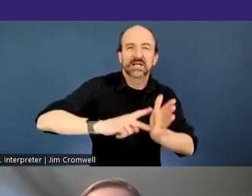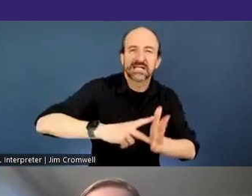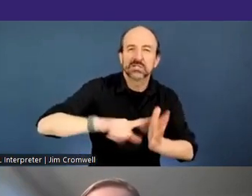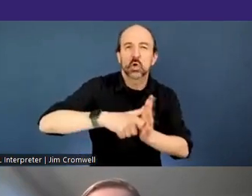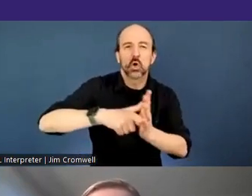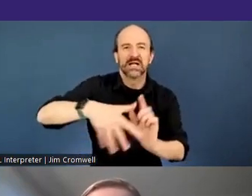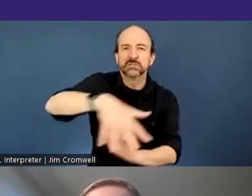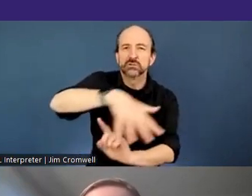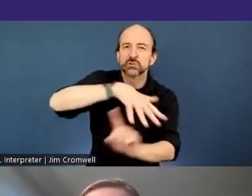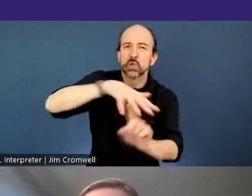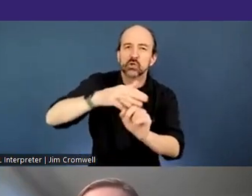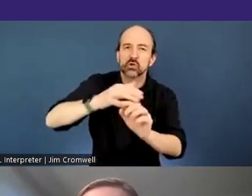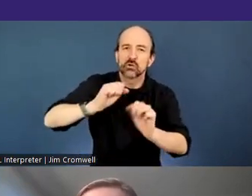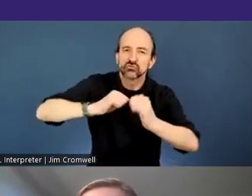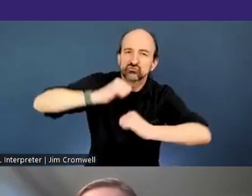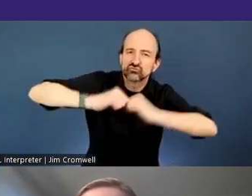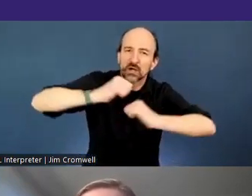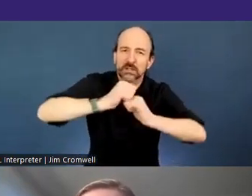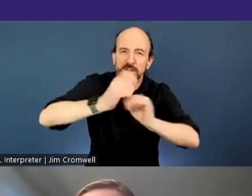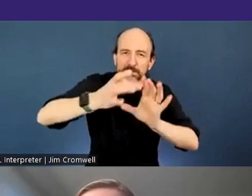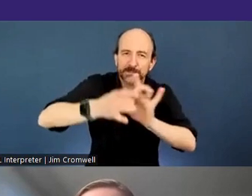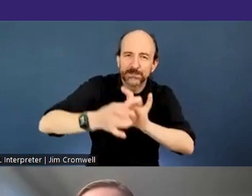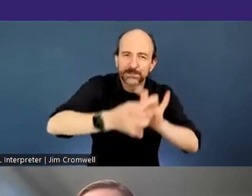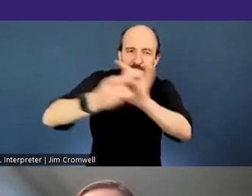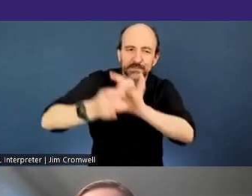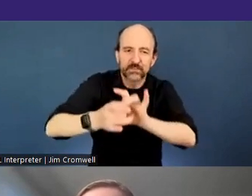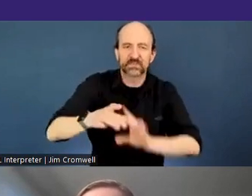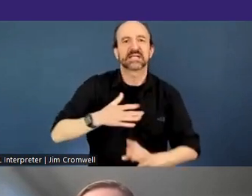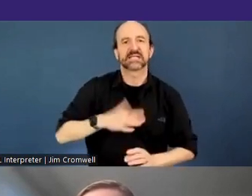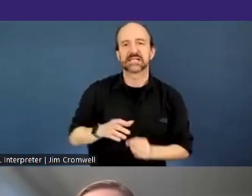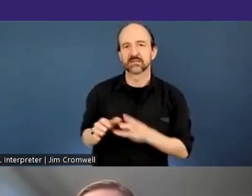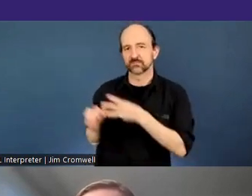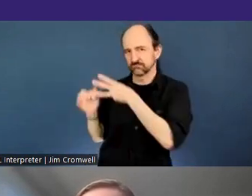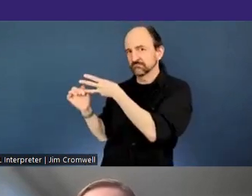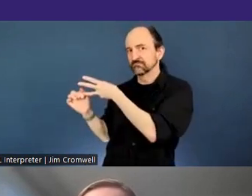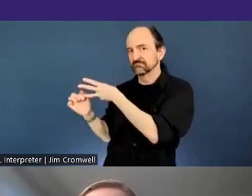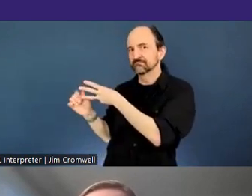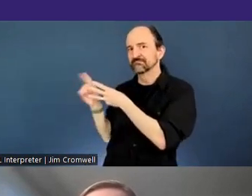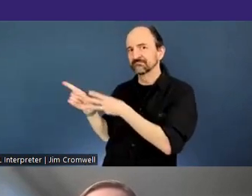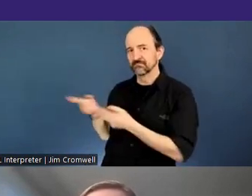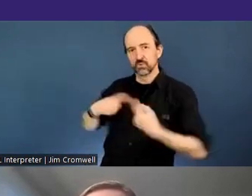therefore have activities specifically geared towards that. We call this